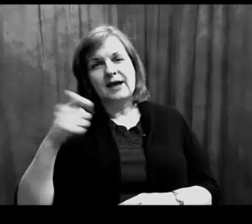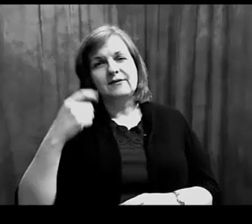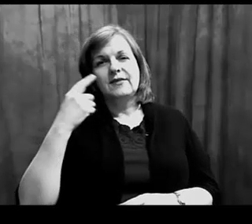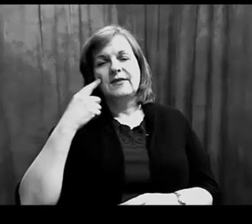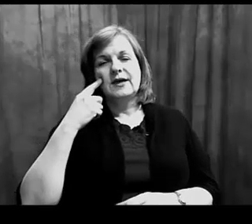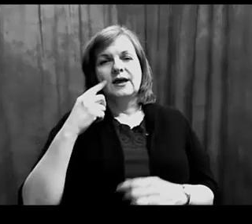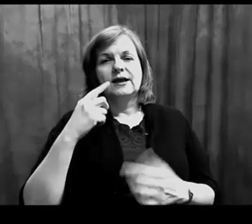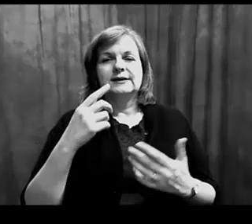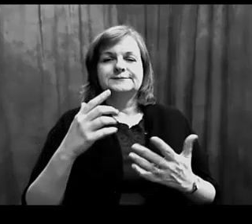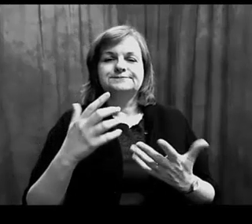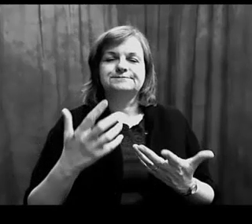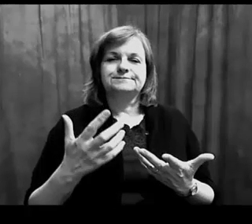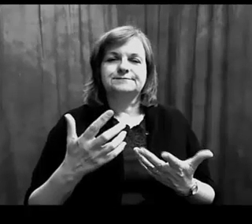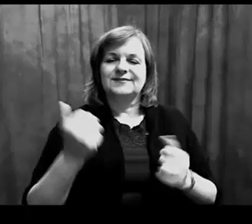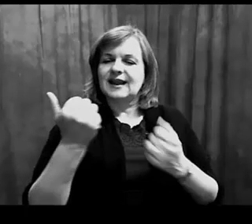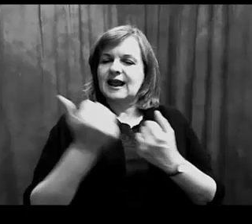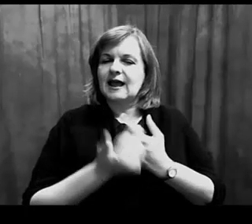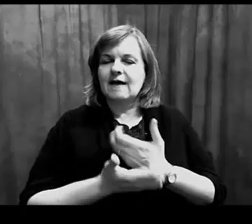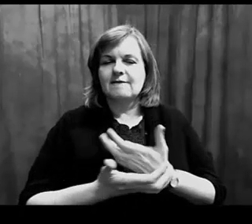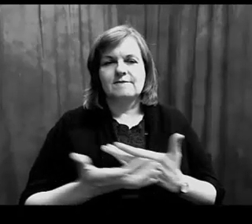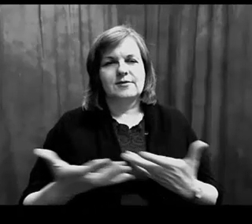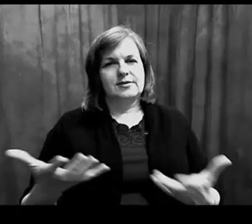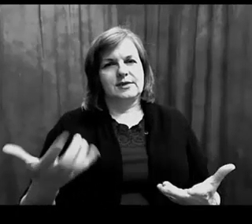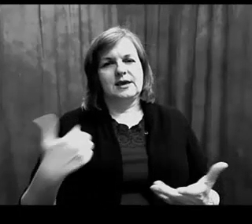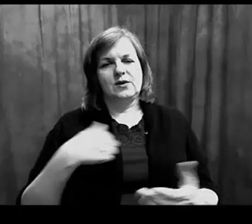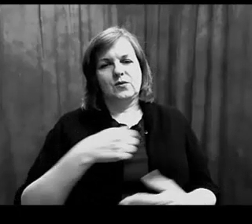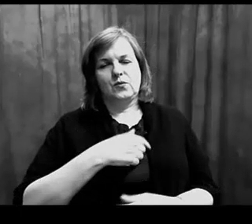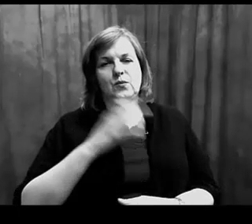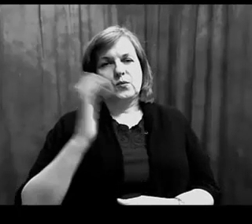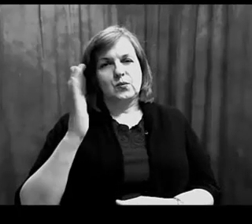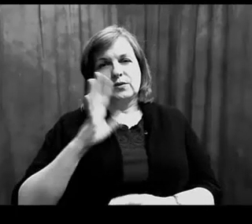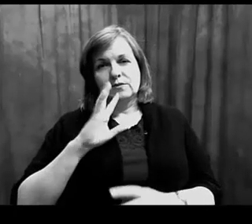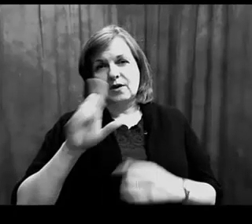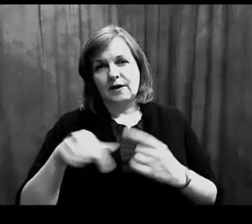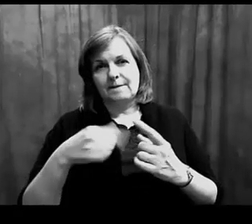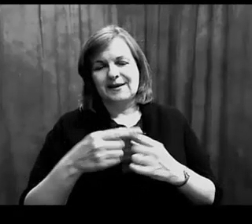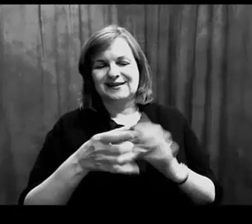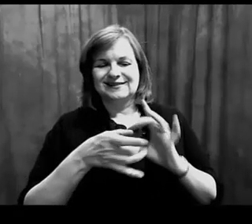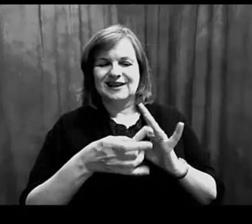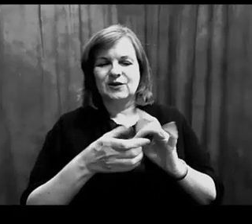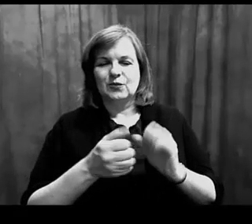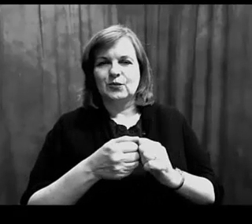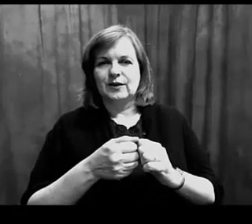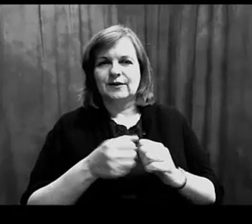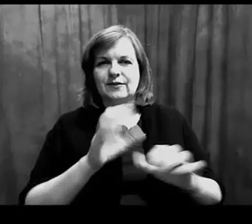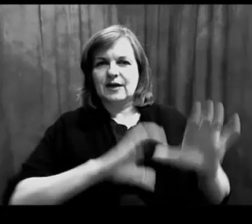so when we take this chemical approach to this what we really have to think about